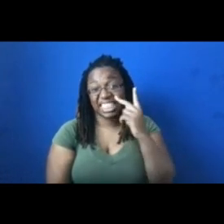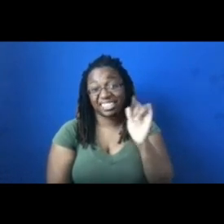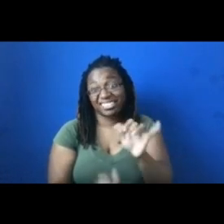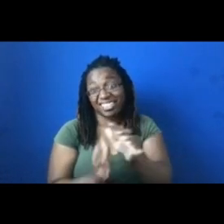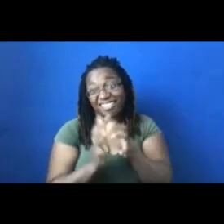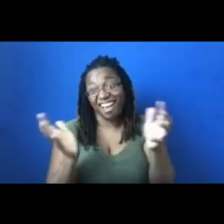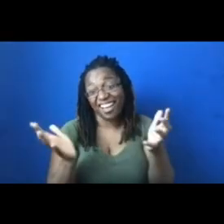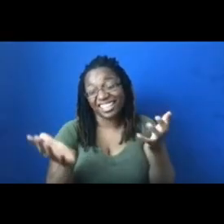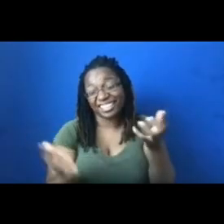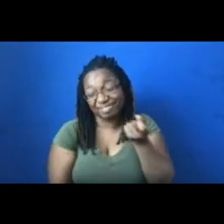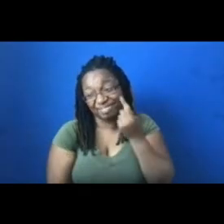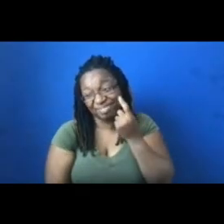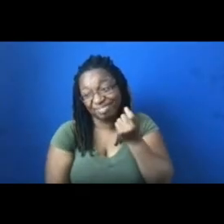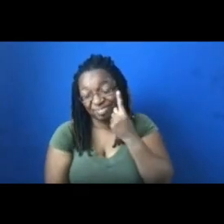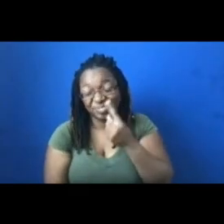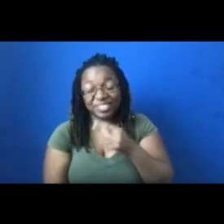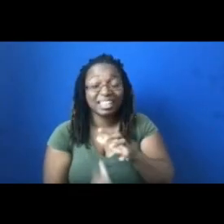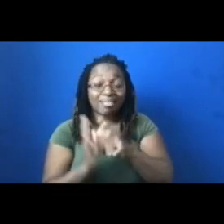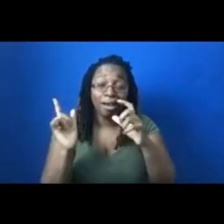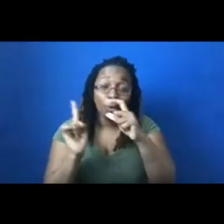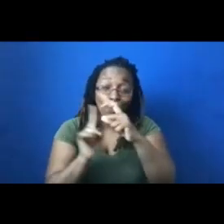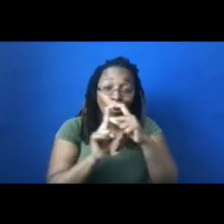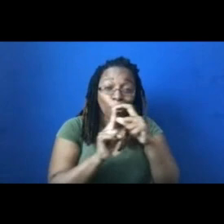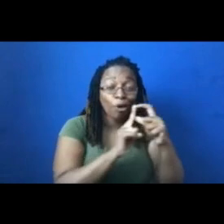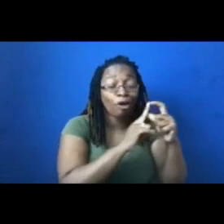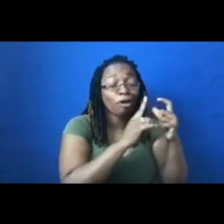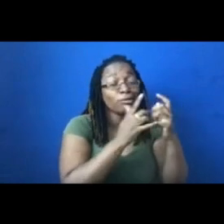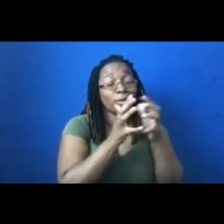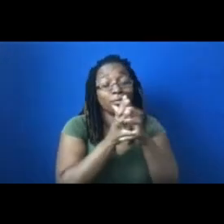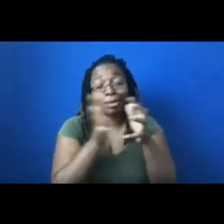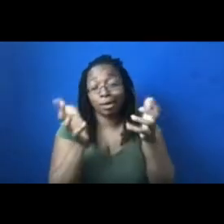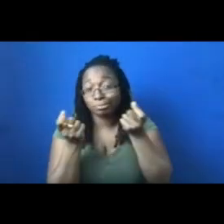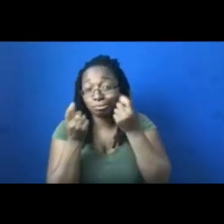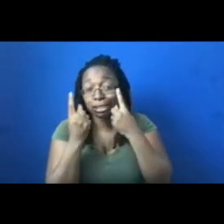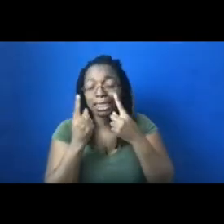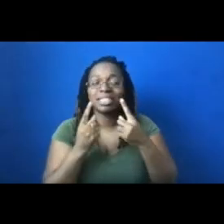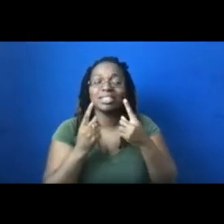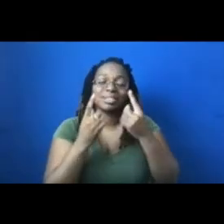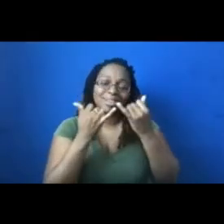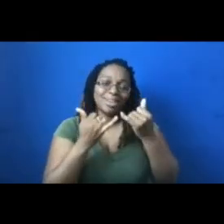terms. It's a lot to take in. So let's focus in on on one phrase